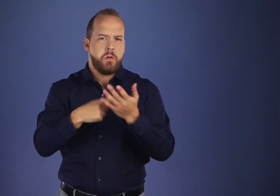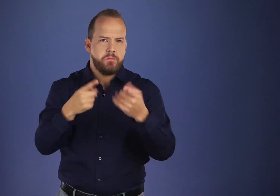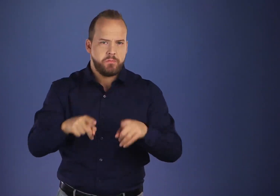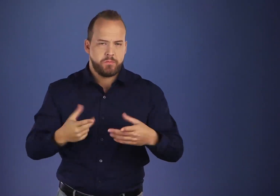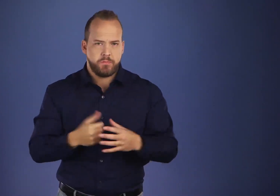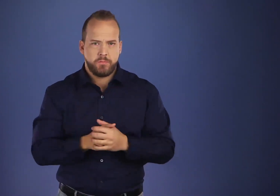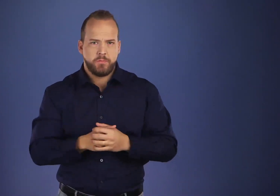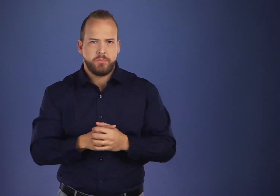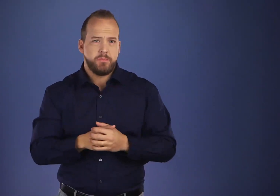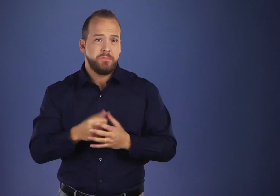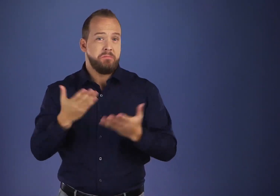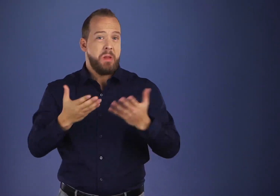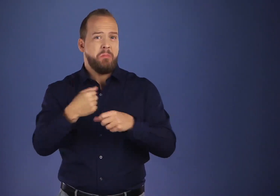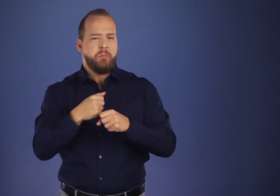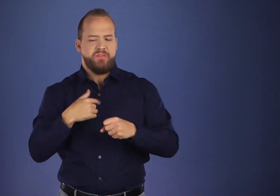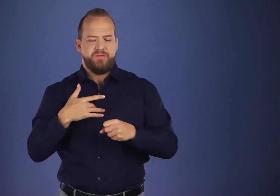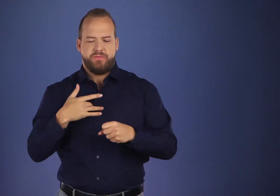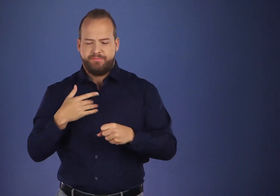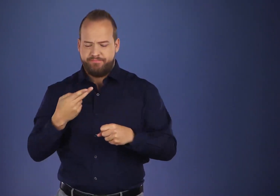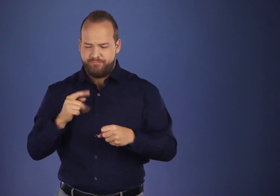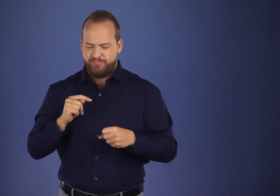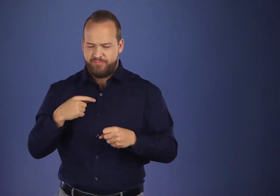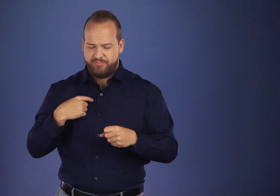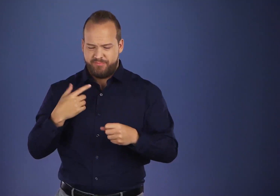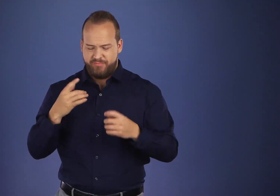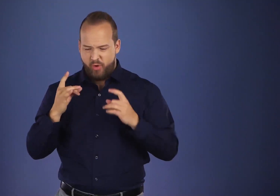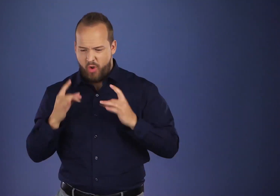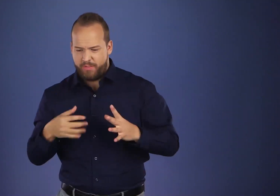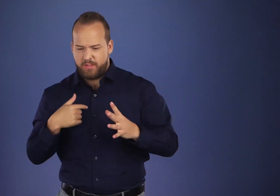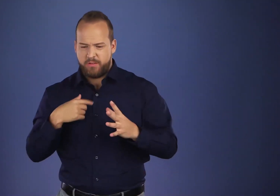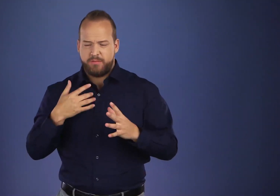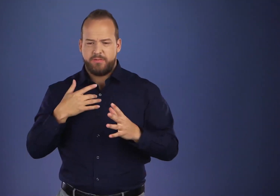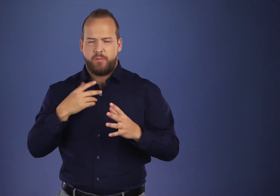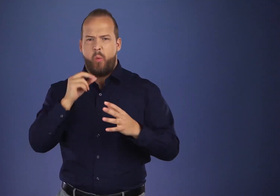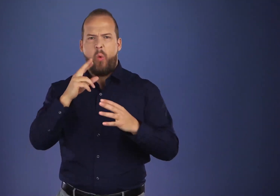Or maybe it will tempt us to discouragement and pessimism.